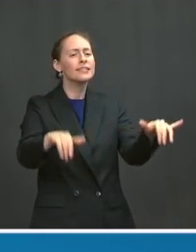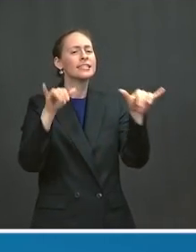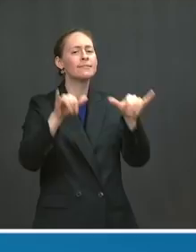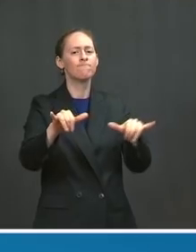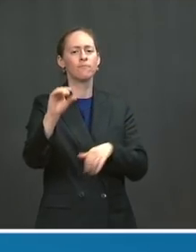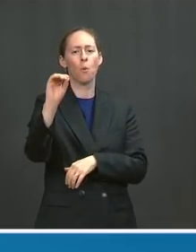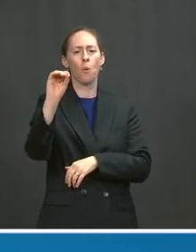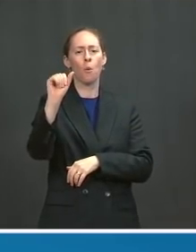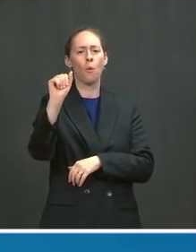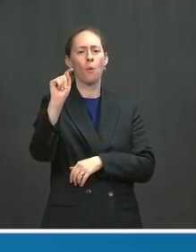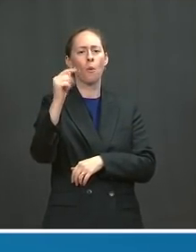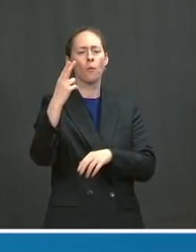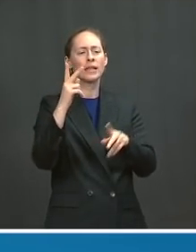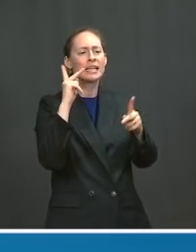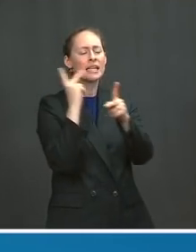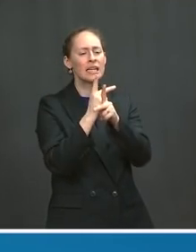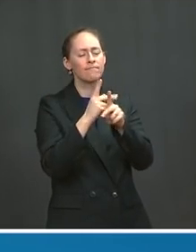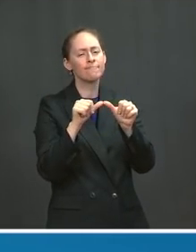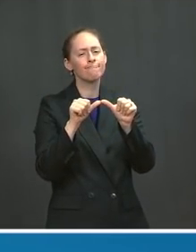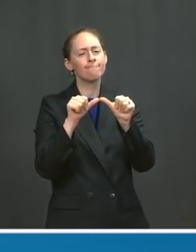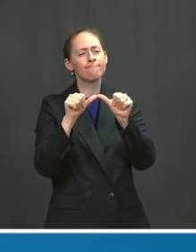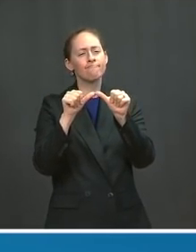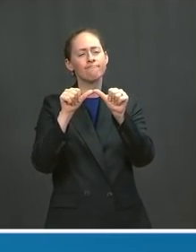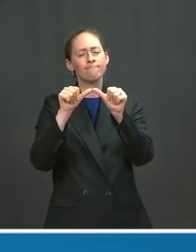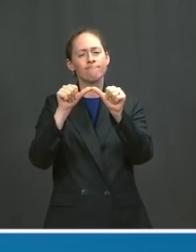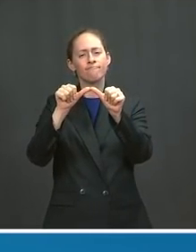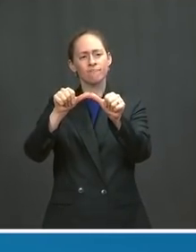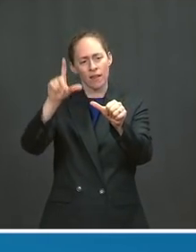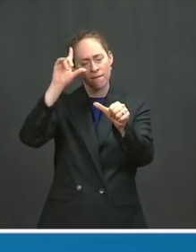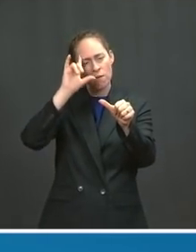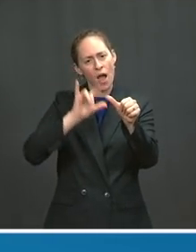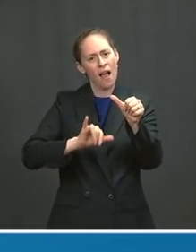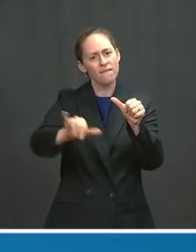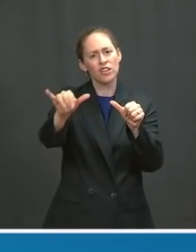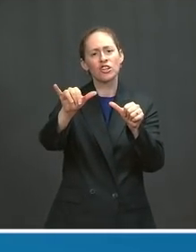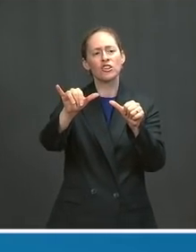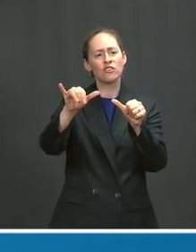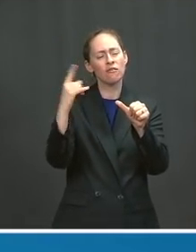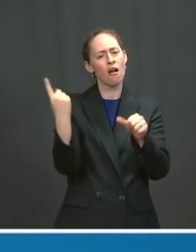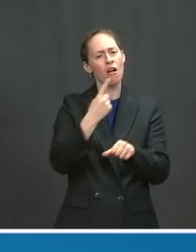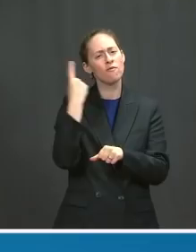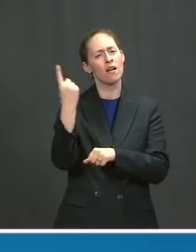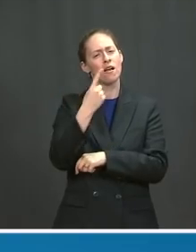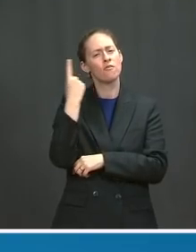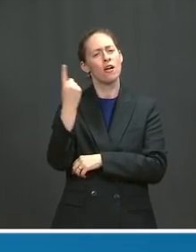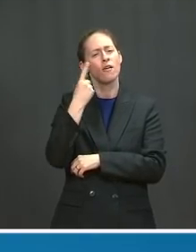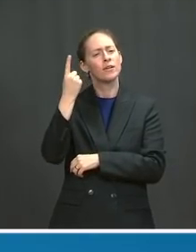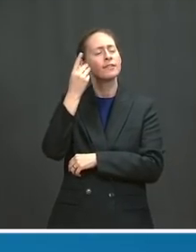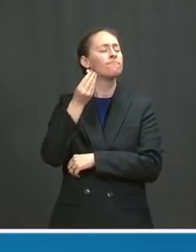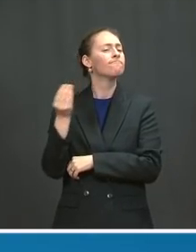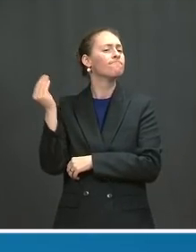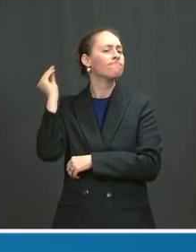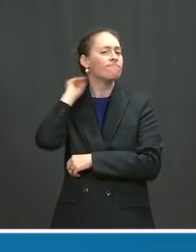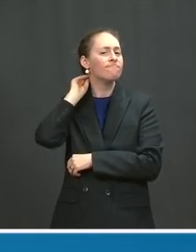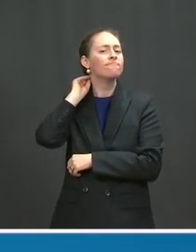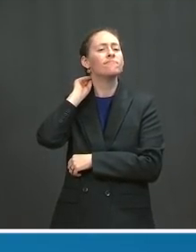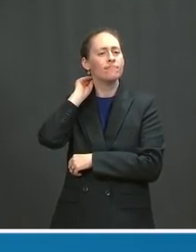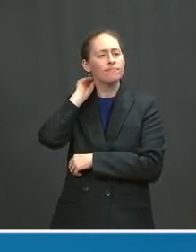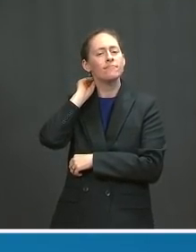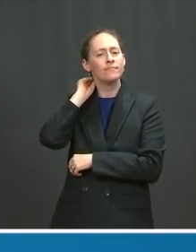Remember that as you walk out into the world, because the world you all are walking into